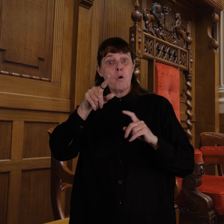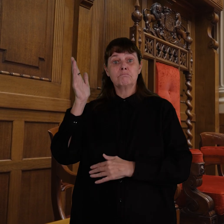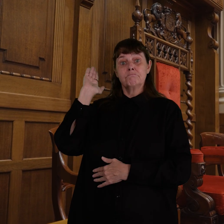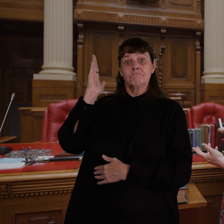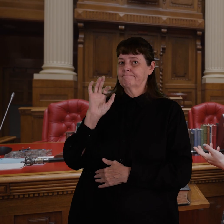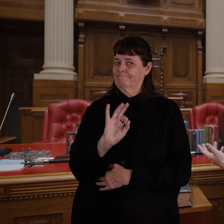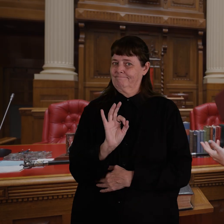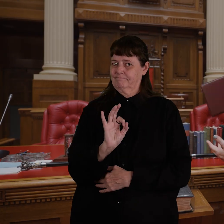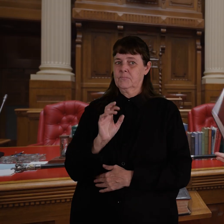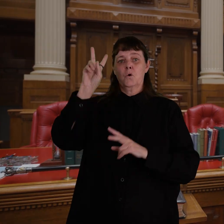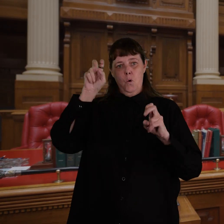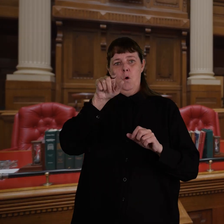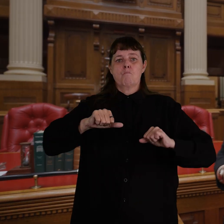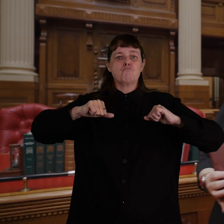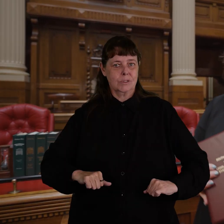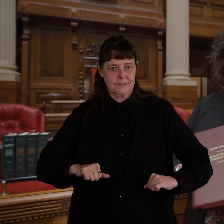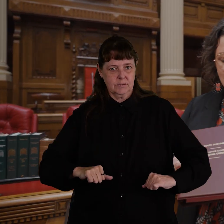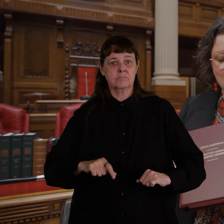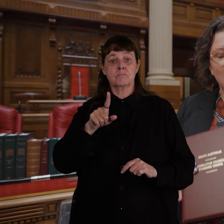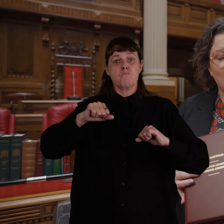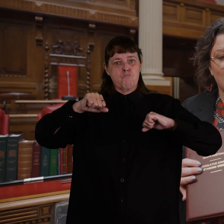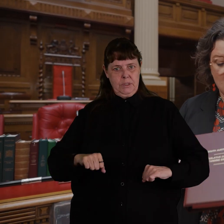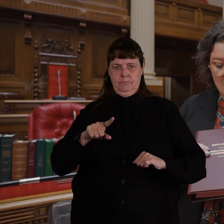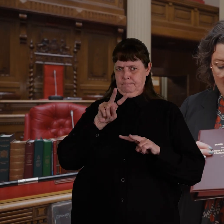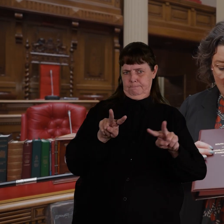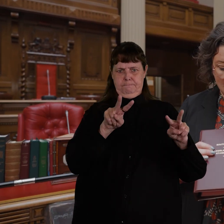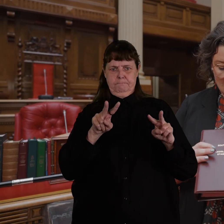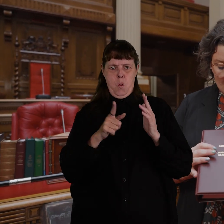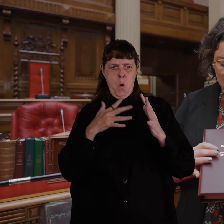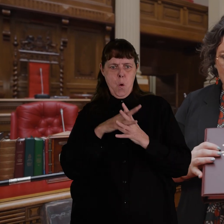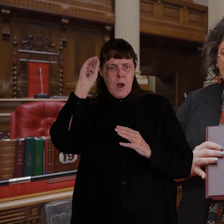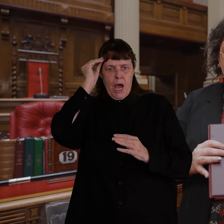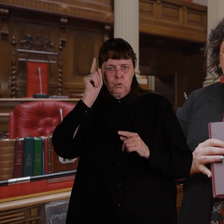making sure that the rules of the Legislative Council are followed. The Legislative Council has